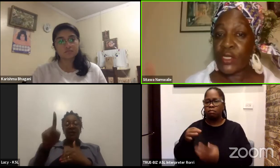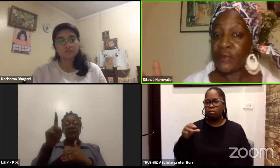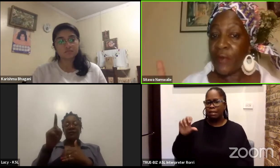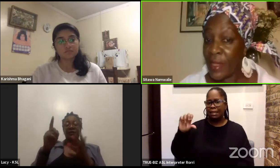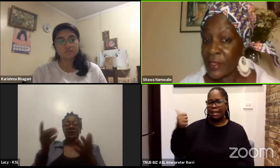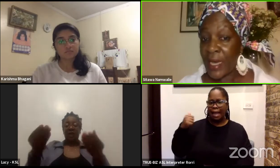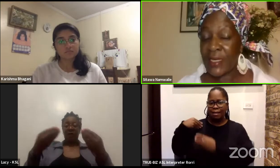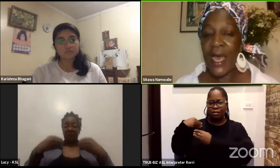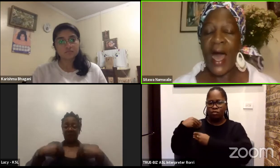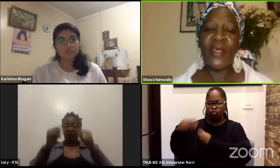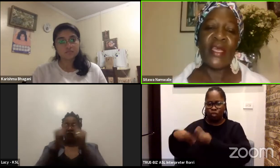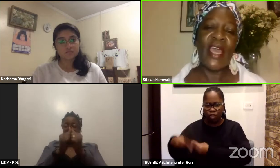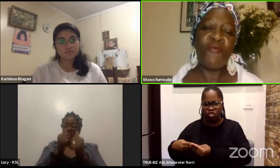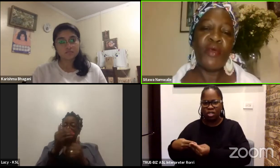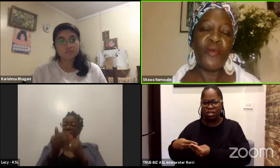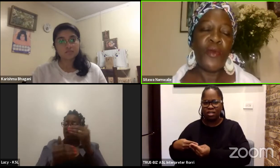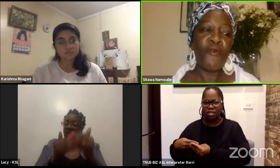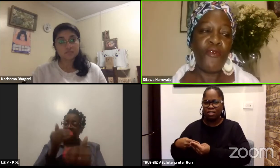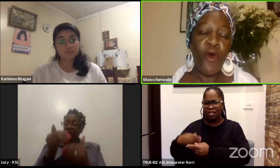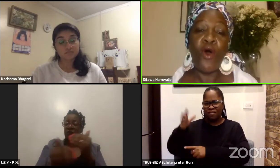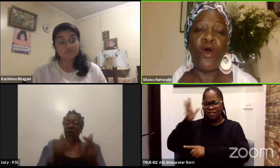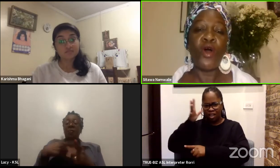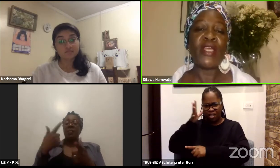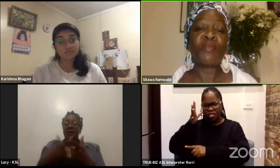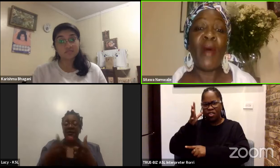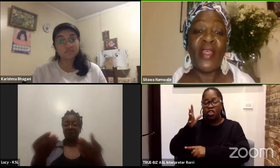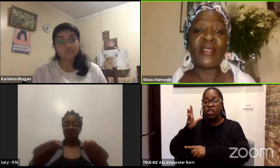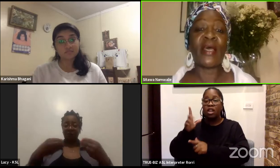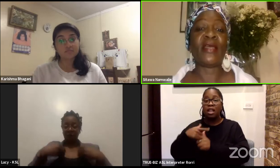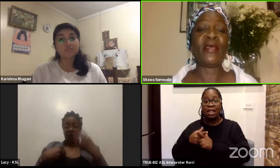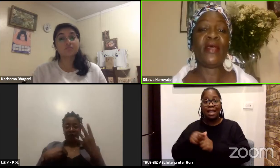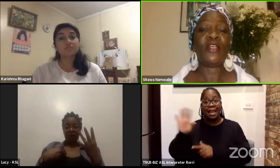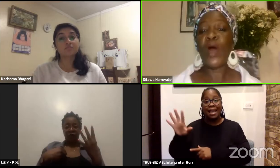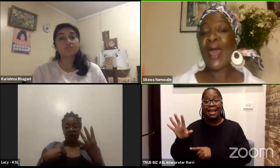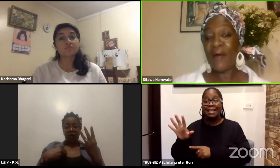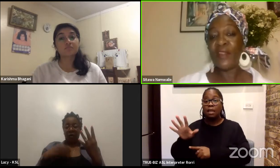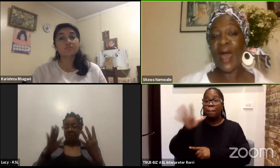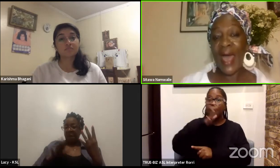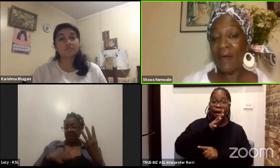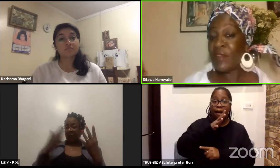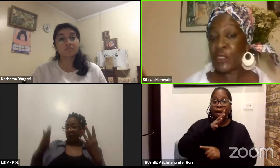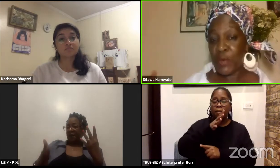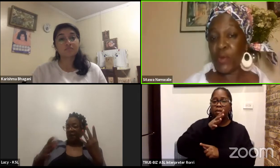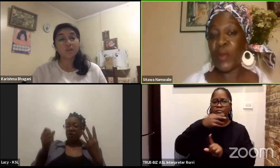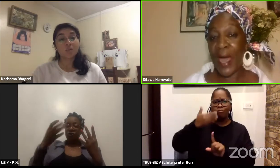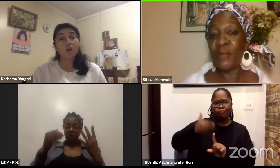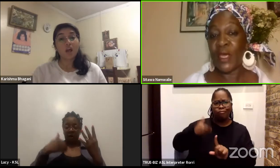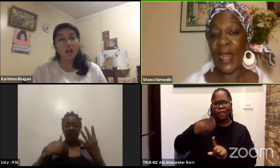on his father's side and then he gave me four on his mother's side. So I have these people behind me